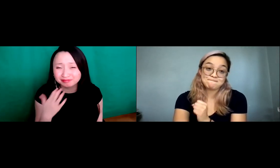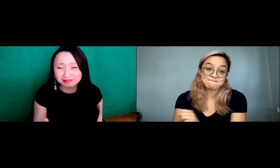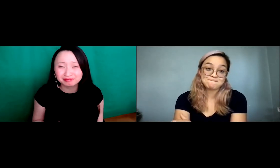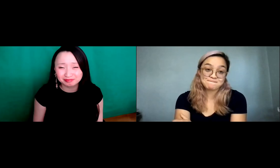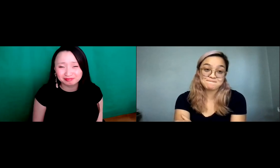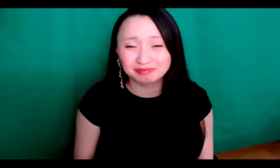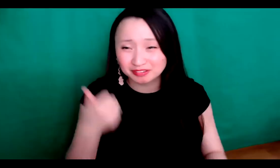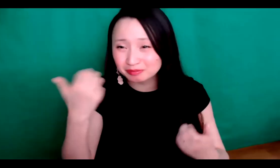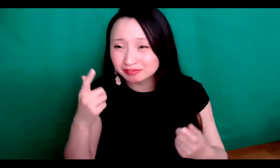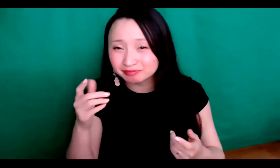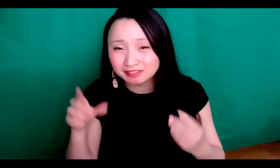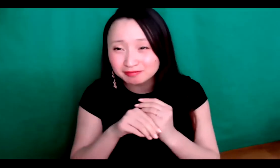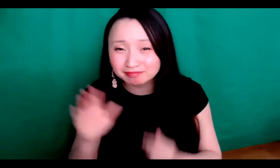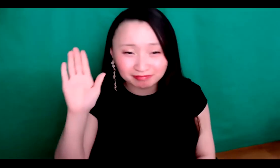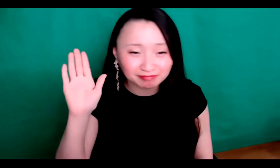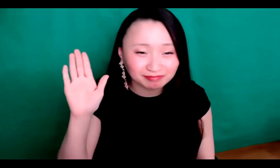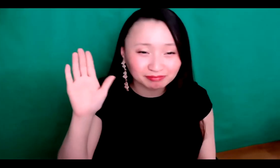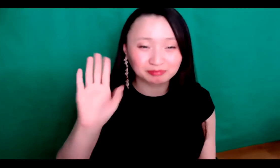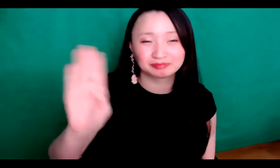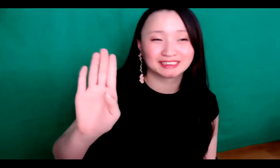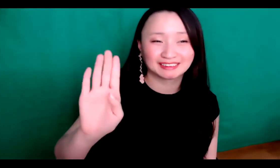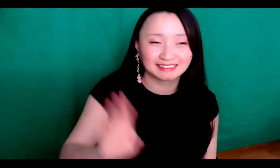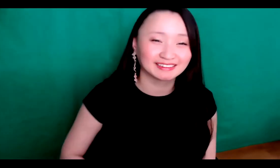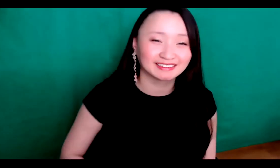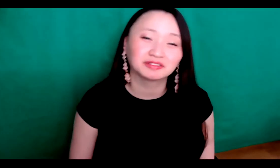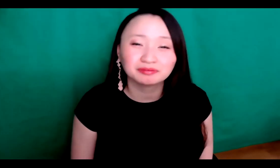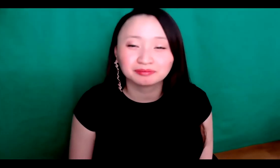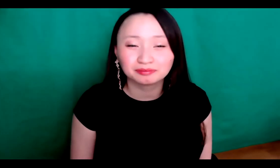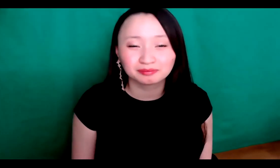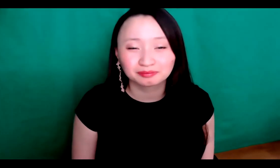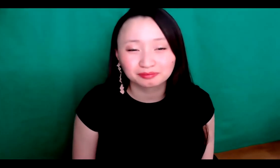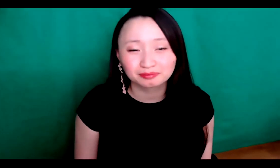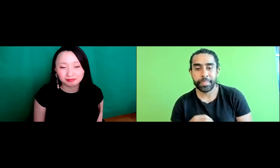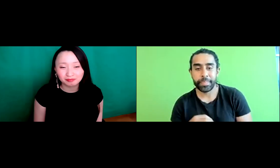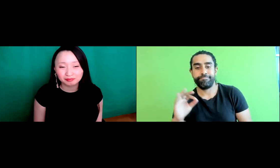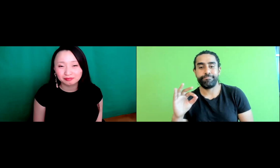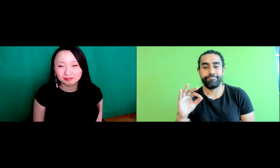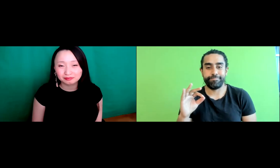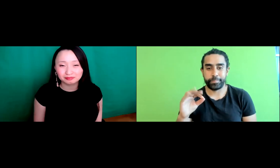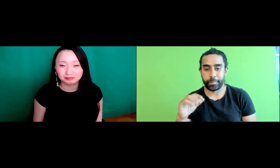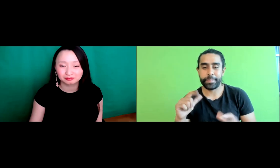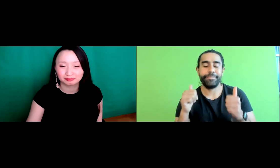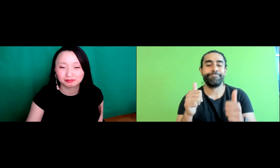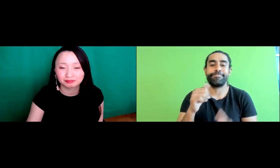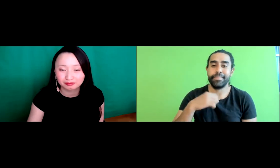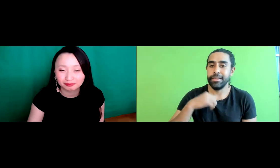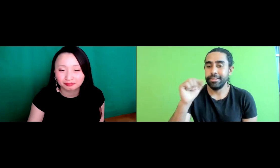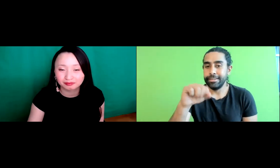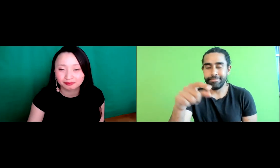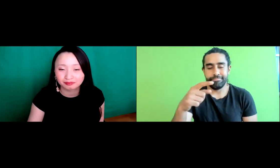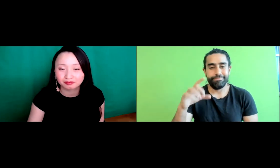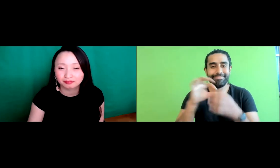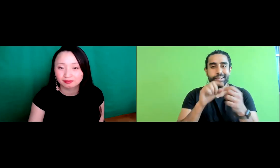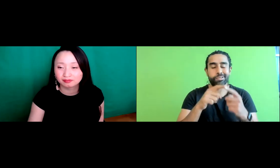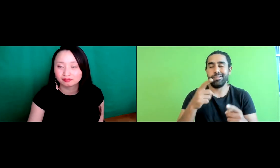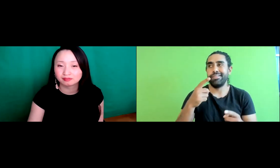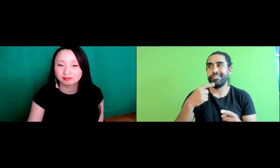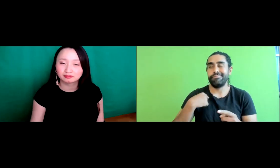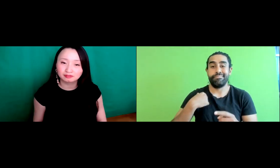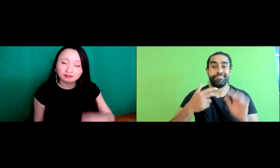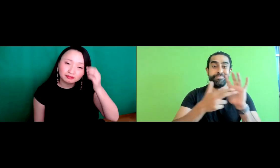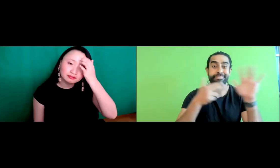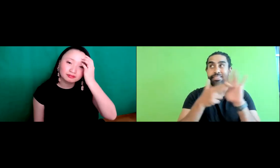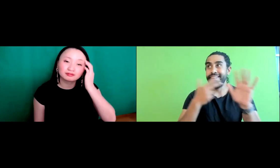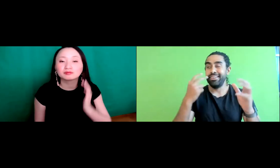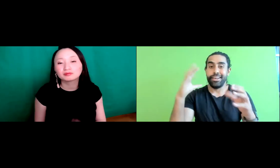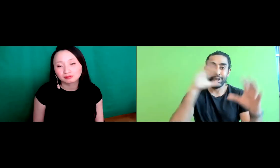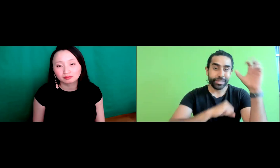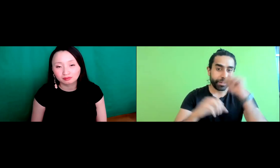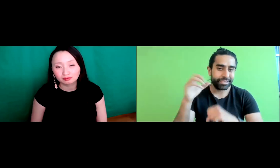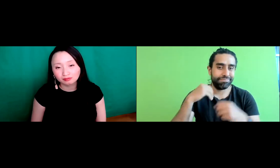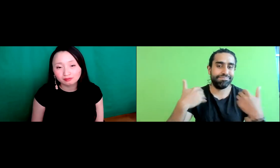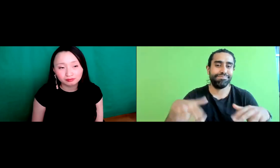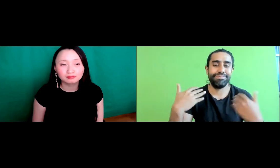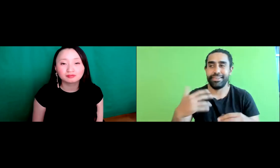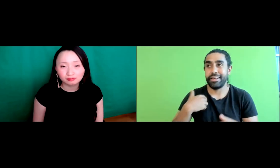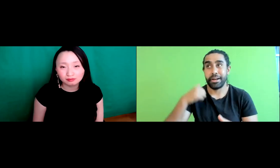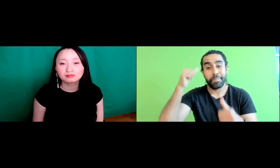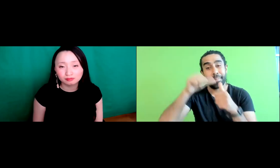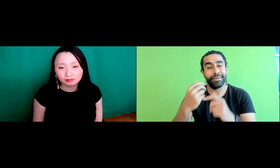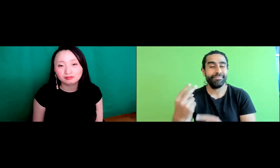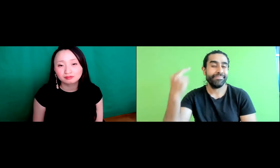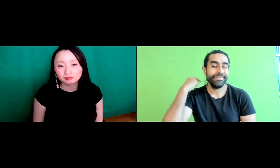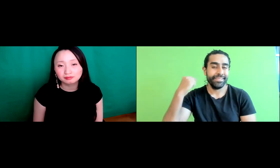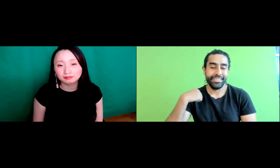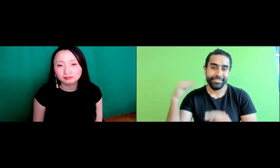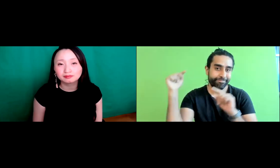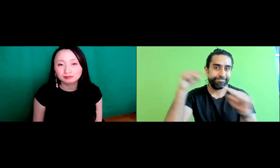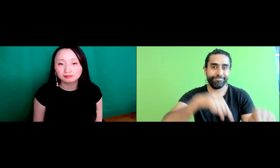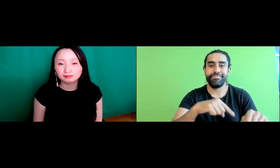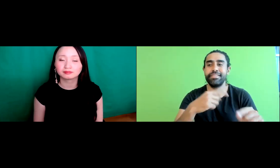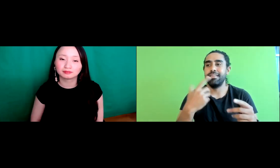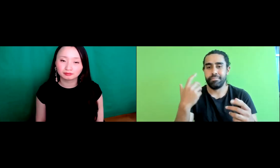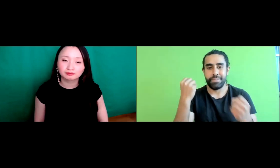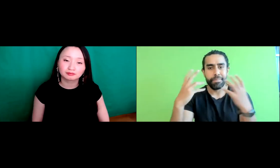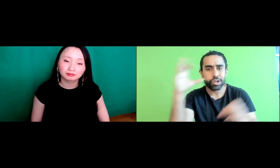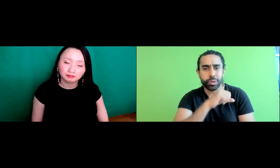Yeah. Great. Thank you. Anyone else below. Yeah stereotyping misconceptions Wow. When